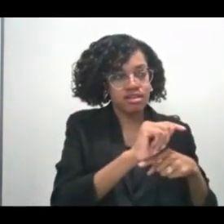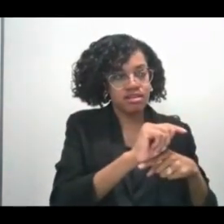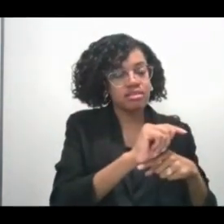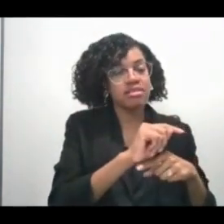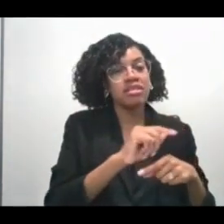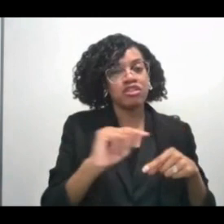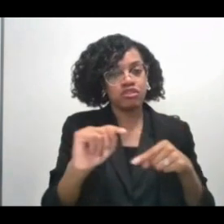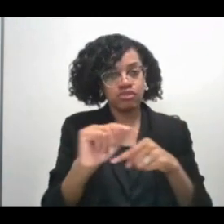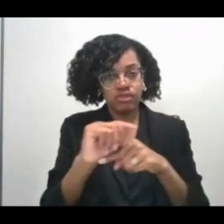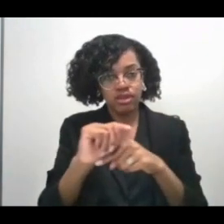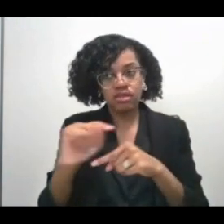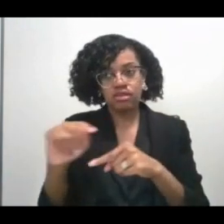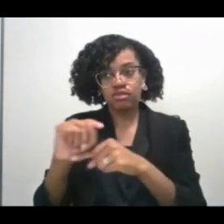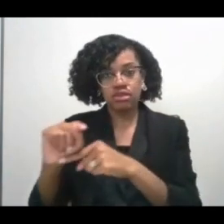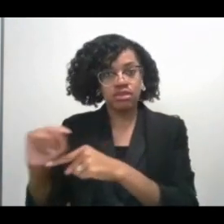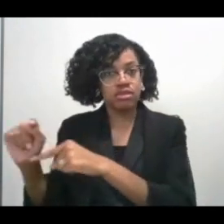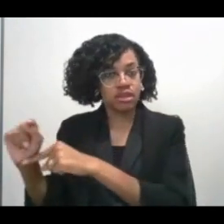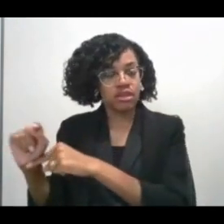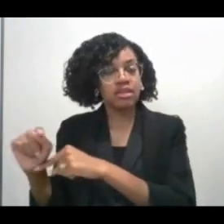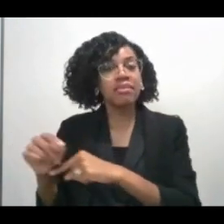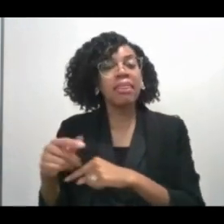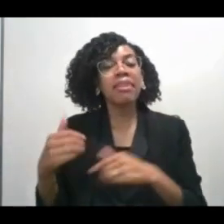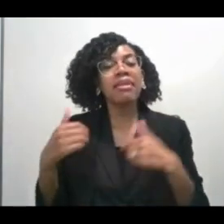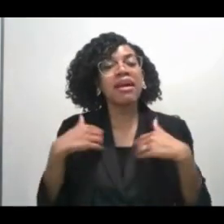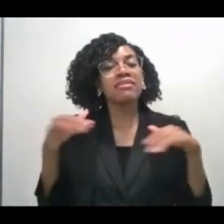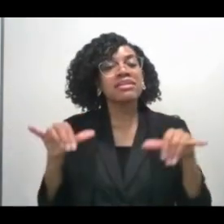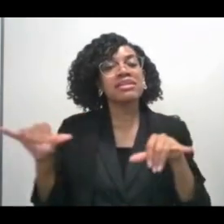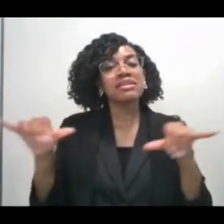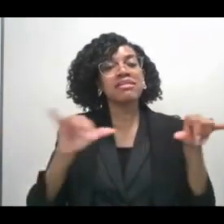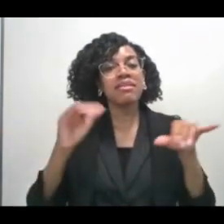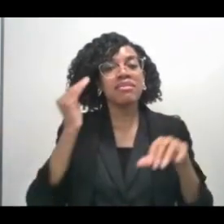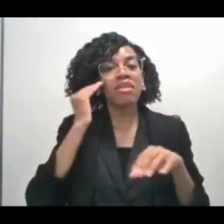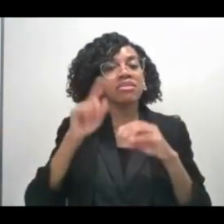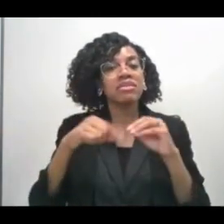impacts, hazards, and then resilience actions, so that